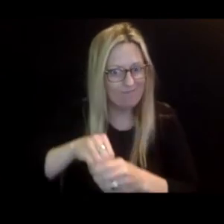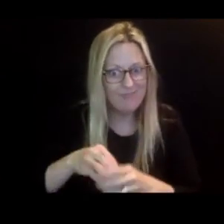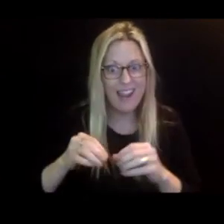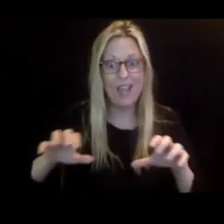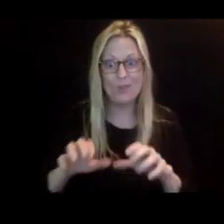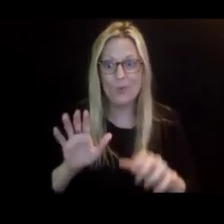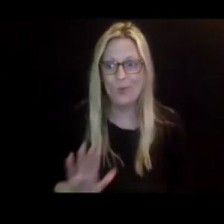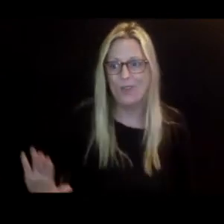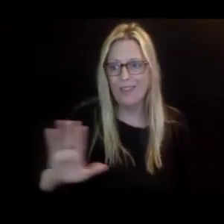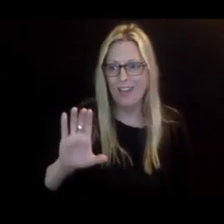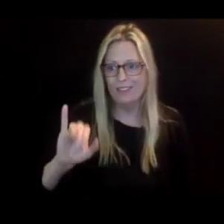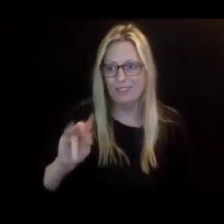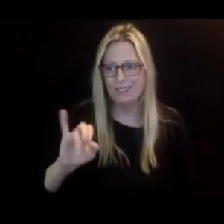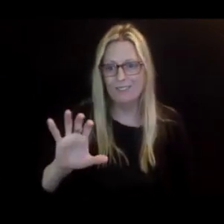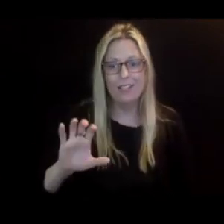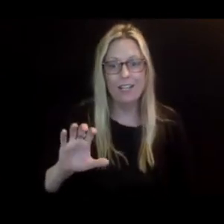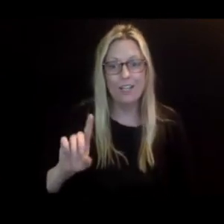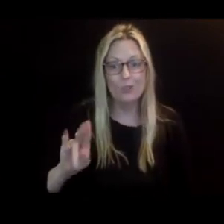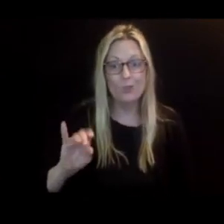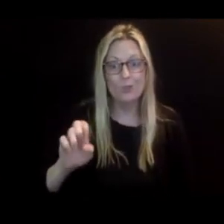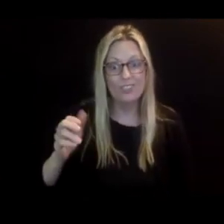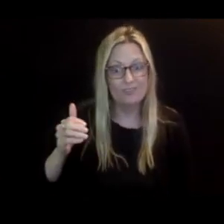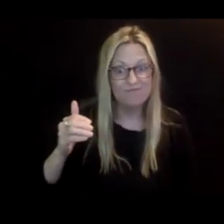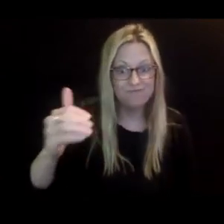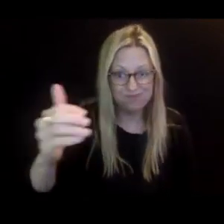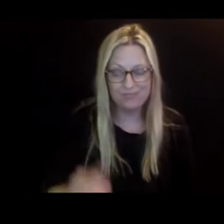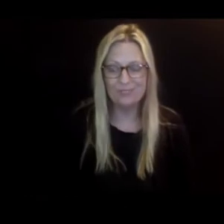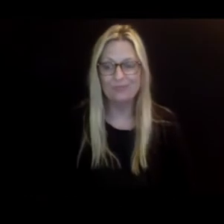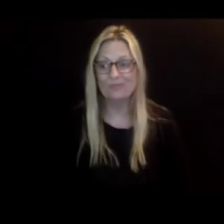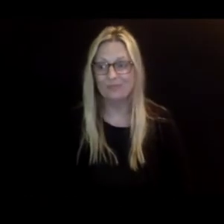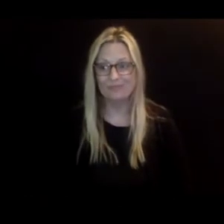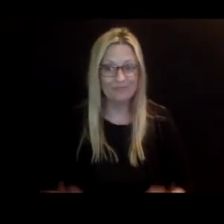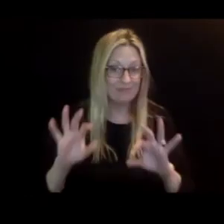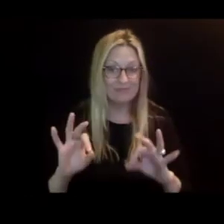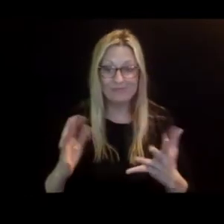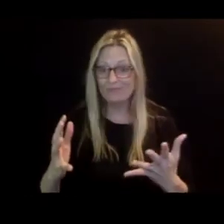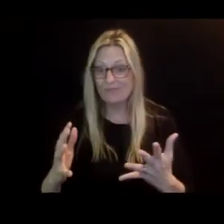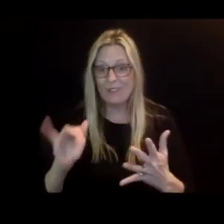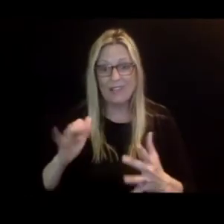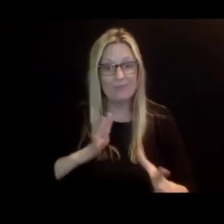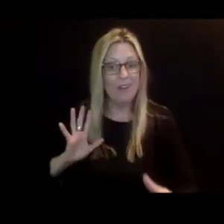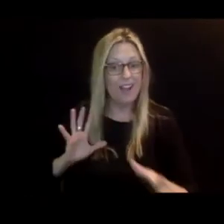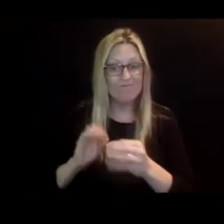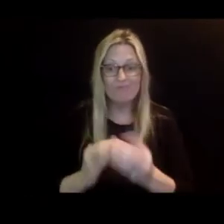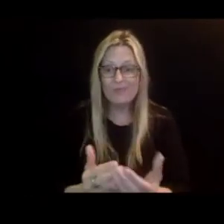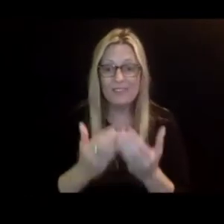Civic Duties. That is my report. Thank you for listening,